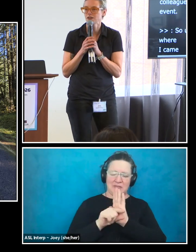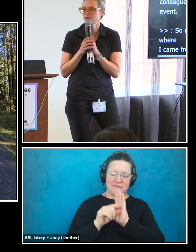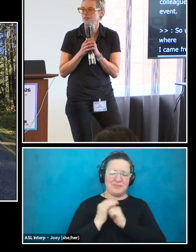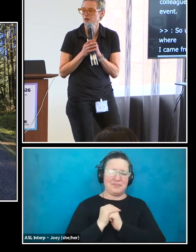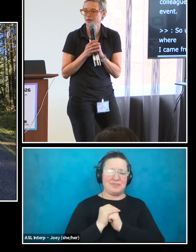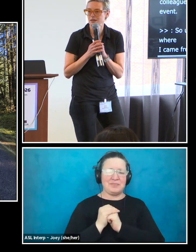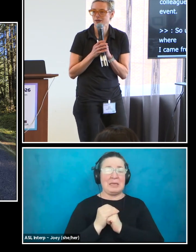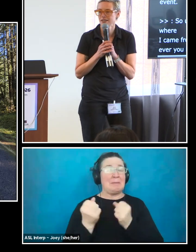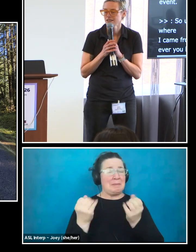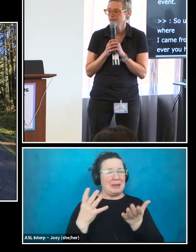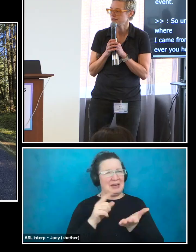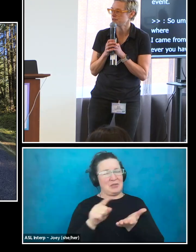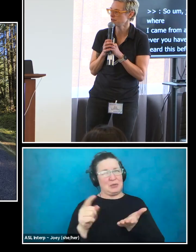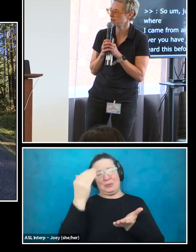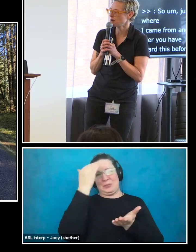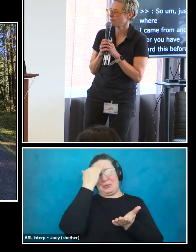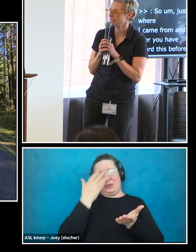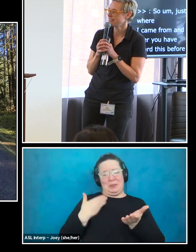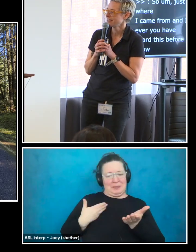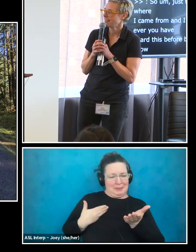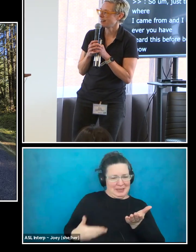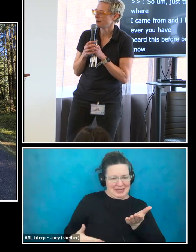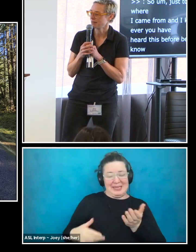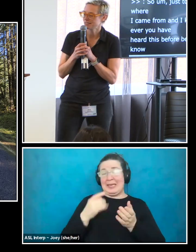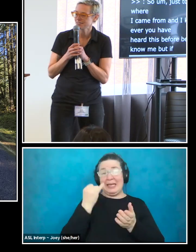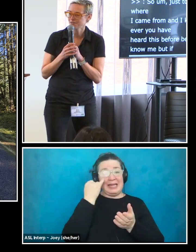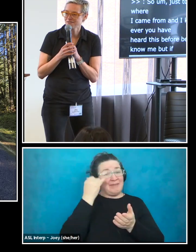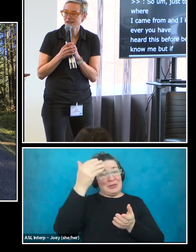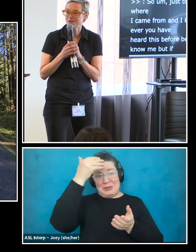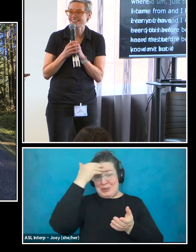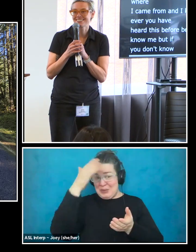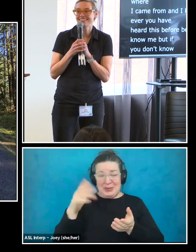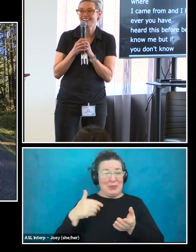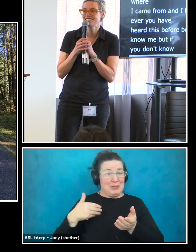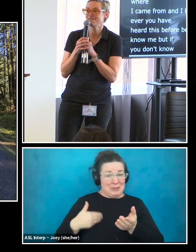because you know me, but if you don't know me, um, this is sort of my backstory. And I do have